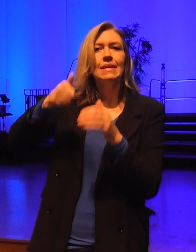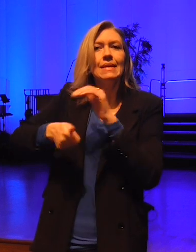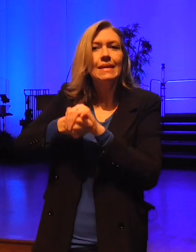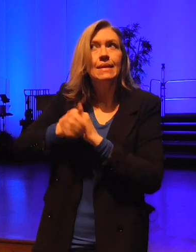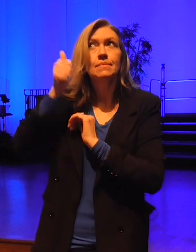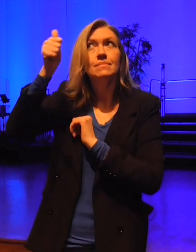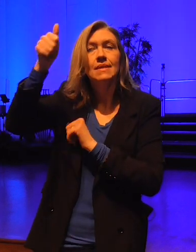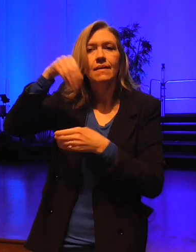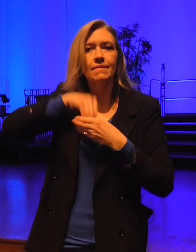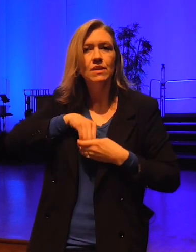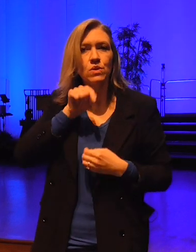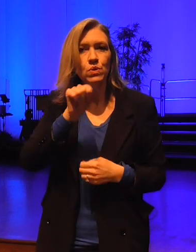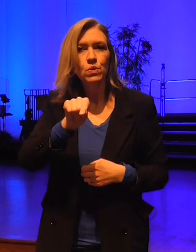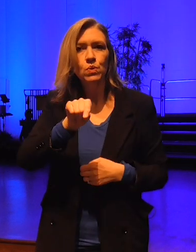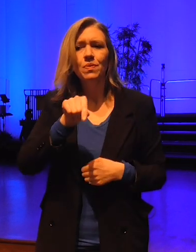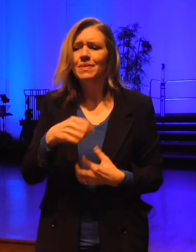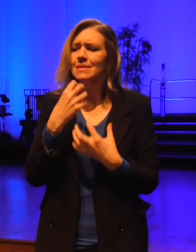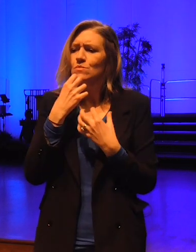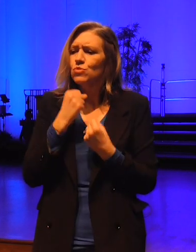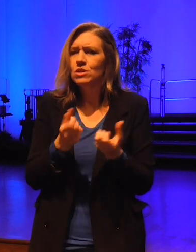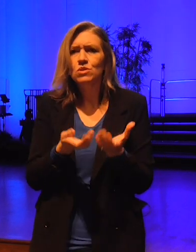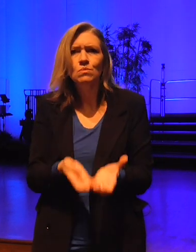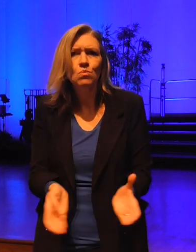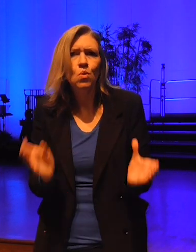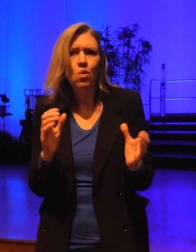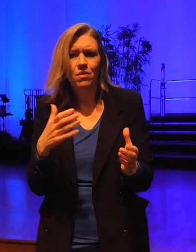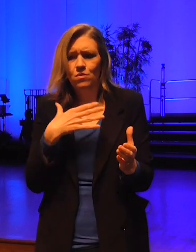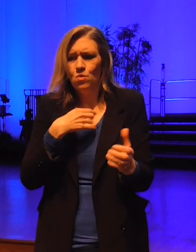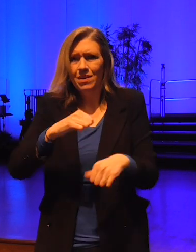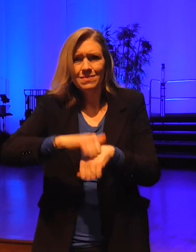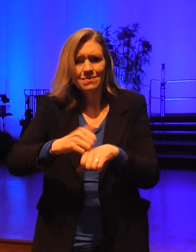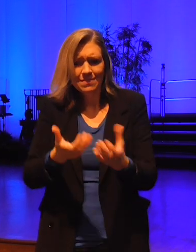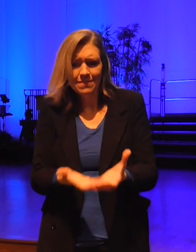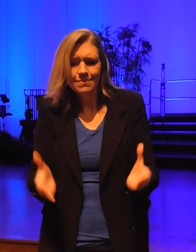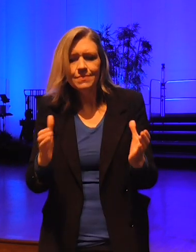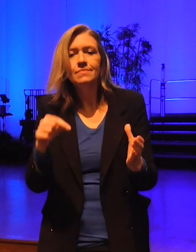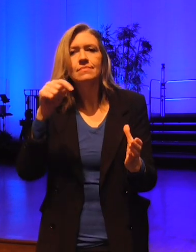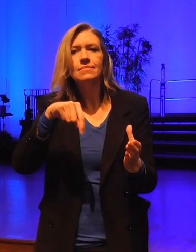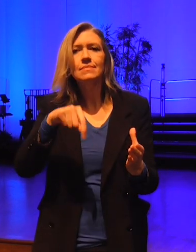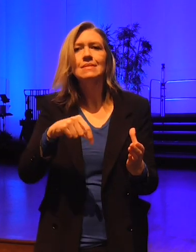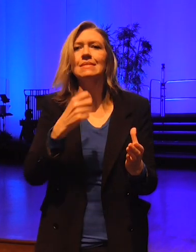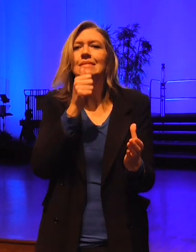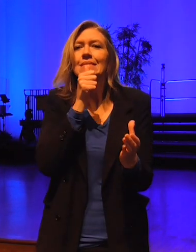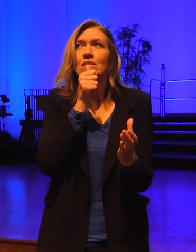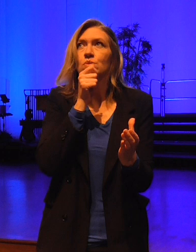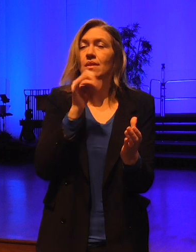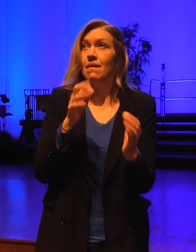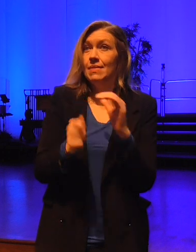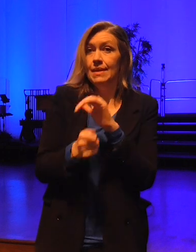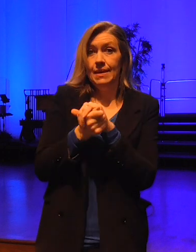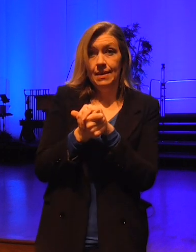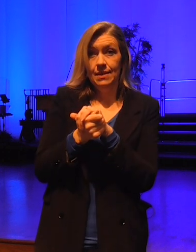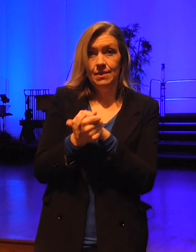precious bowl of alabaster is found the secret of the Hidden Master too long a dying world has